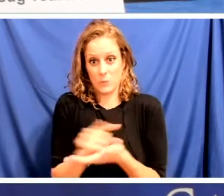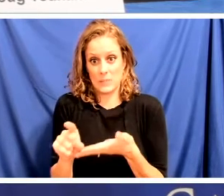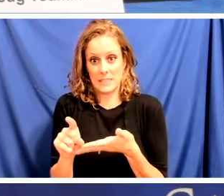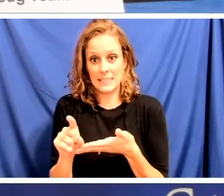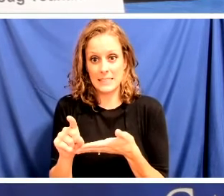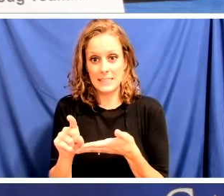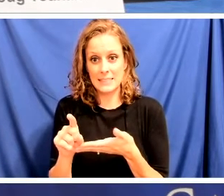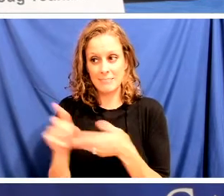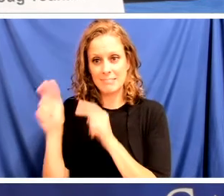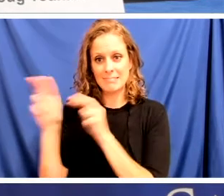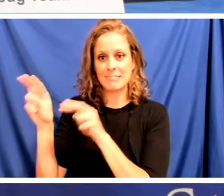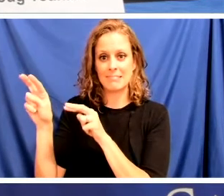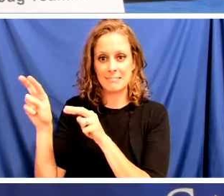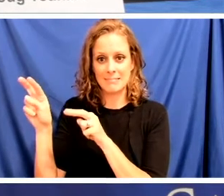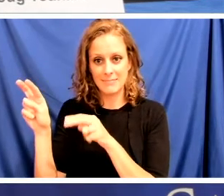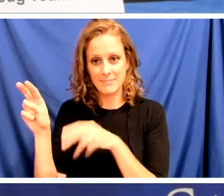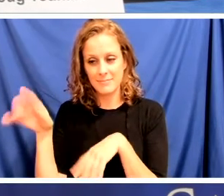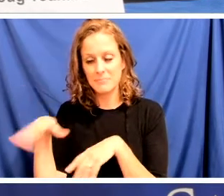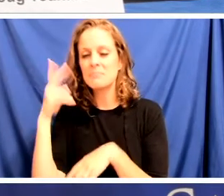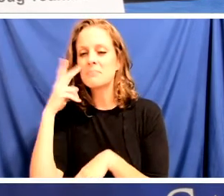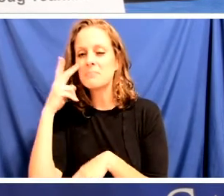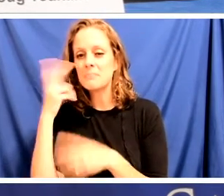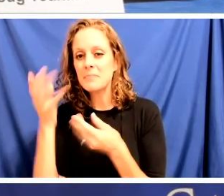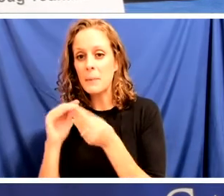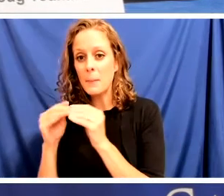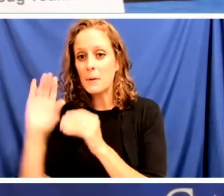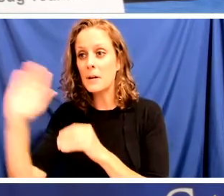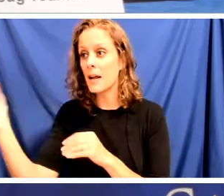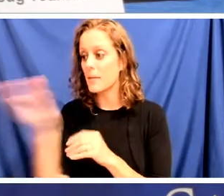we'll have to see how that how that looks and and how it works out.